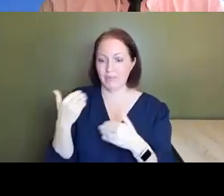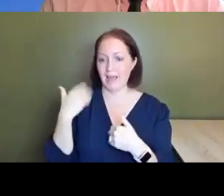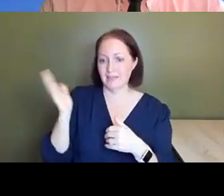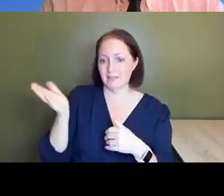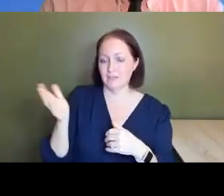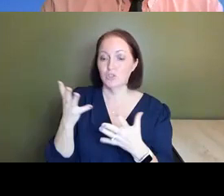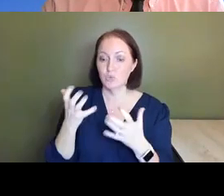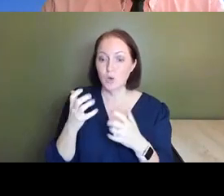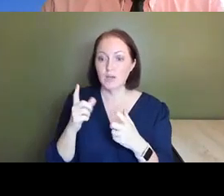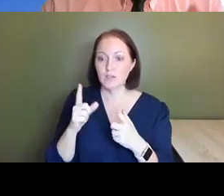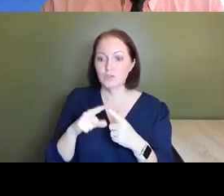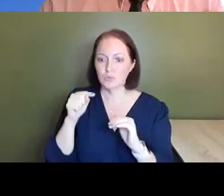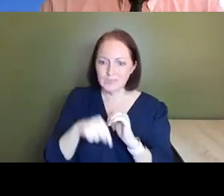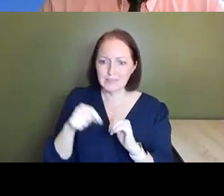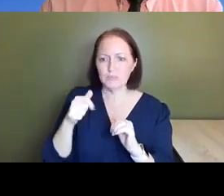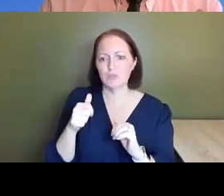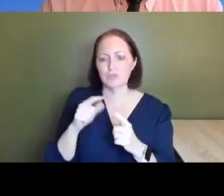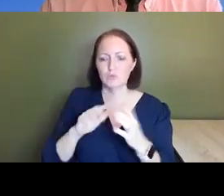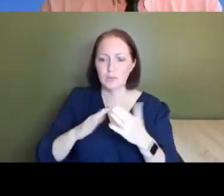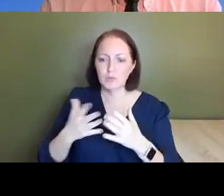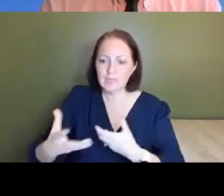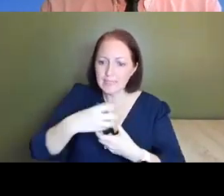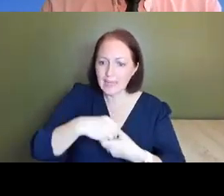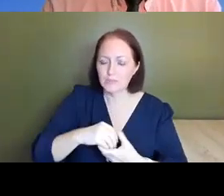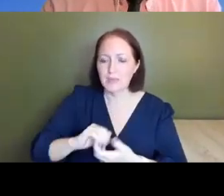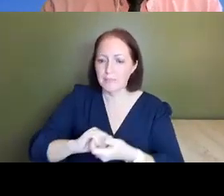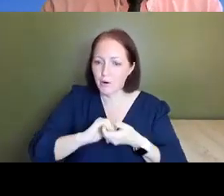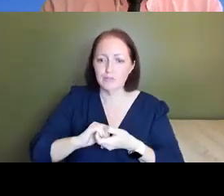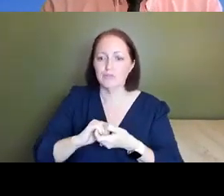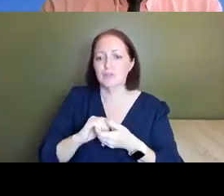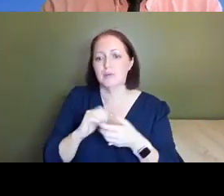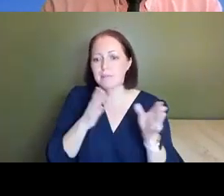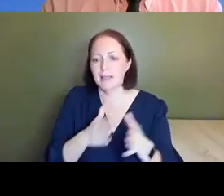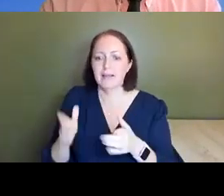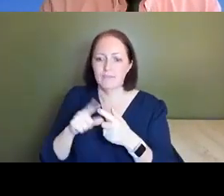wanted to dive deeper into Community Engagement and Partnerships around planning for UPK.